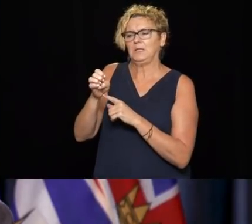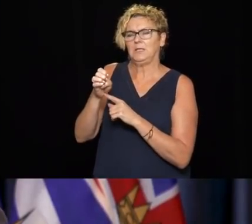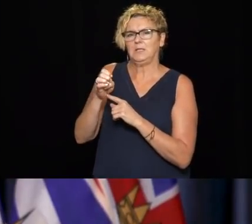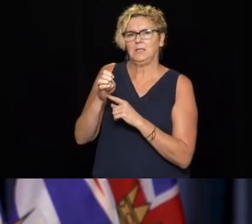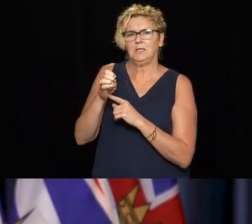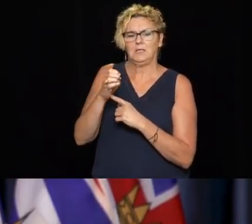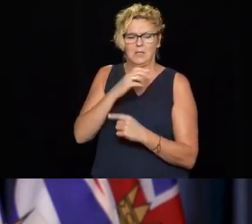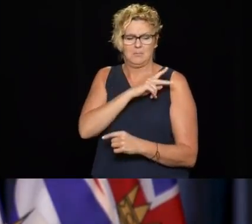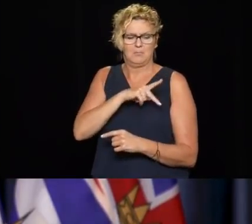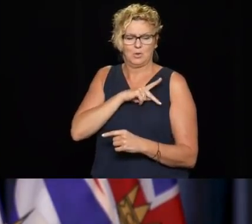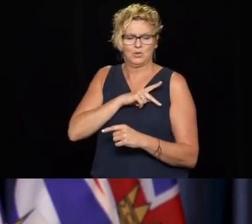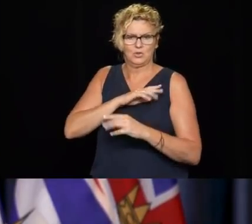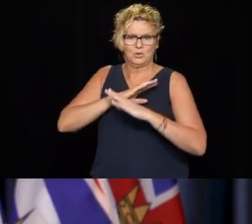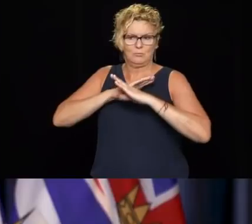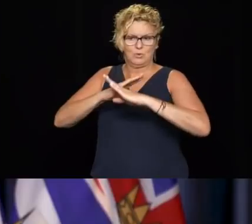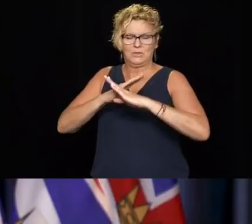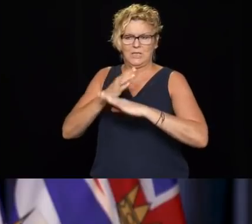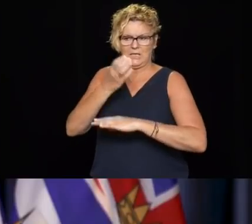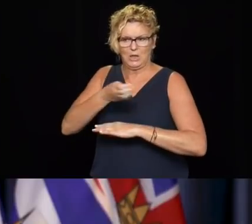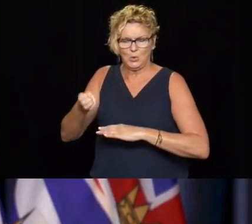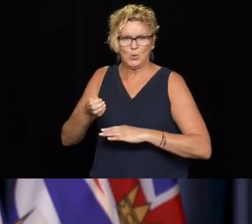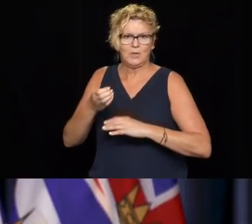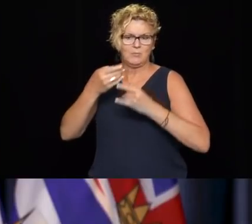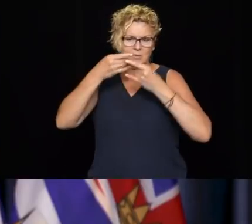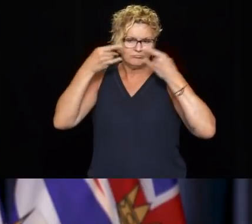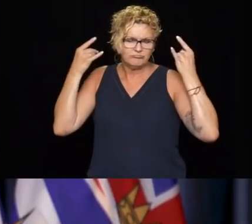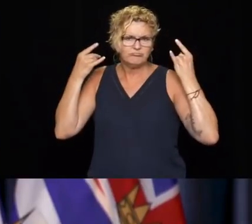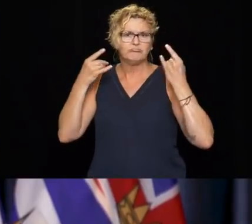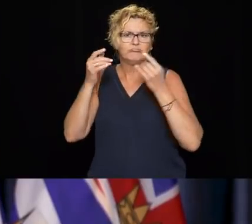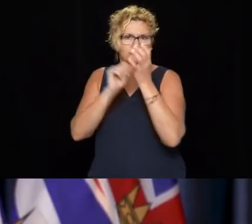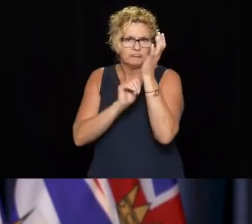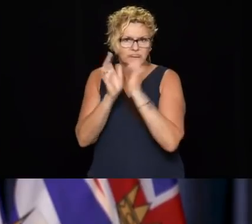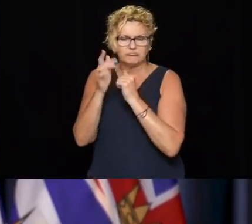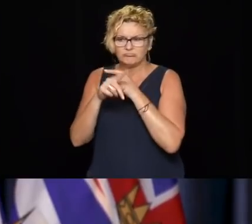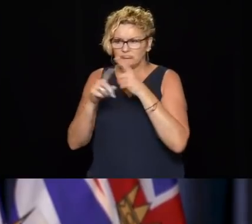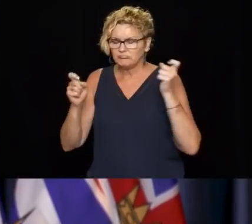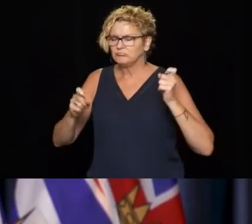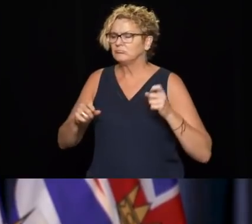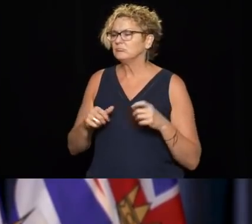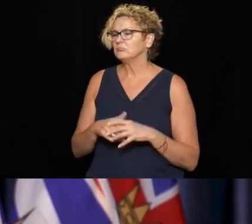Hi there, I am curious about PTE at this point. Specifically the provinces efforts to acquire more